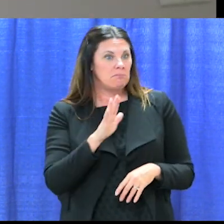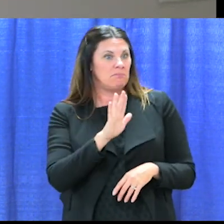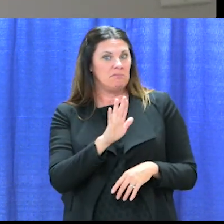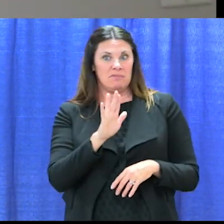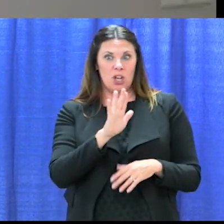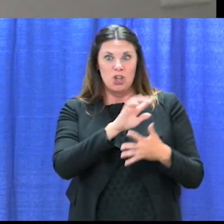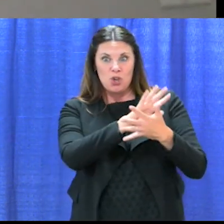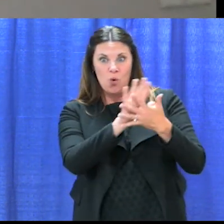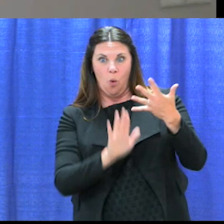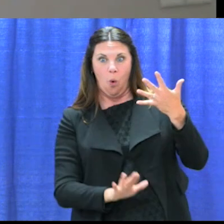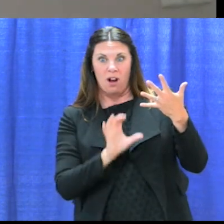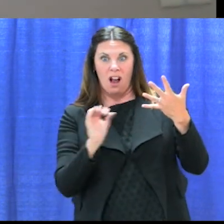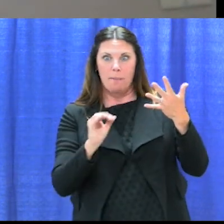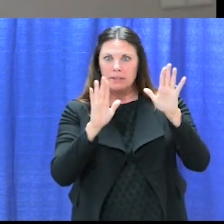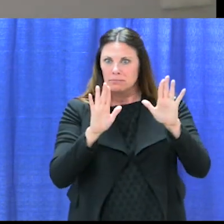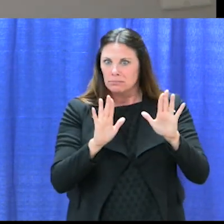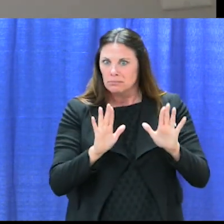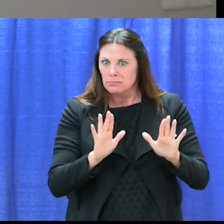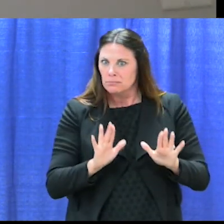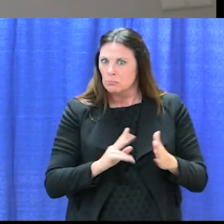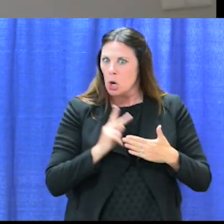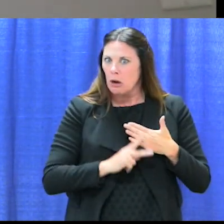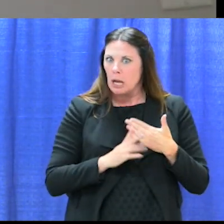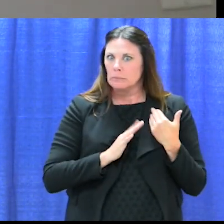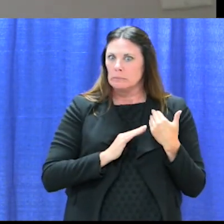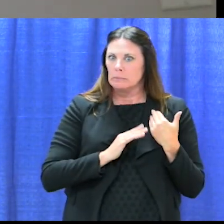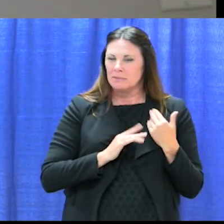accessible however I'm trying to figure out I haven't really heard how you're promoting